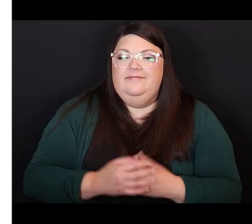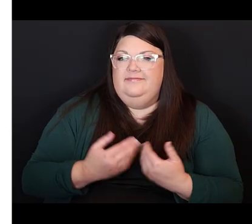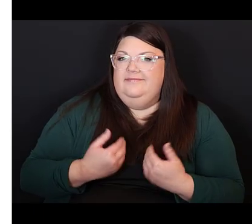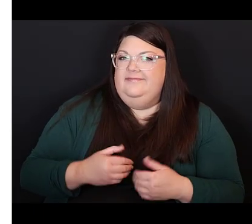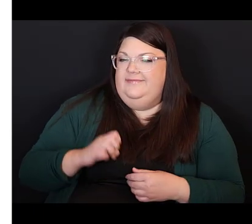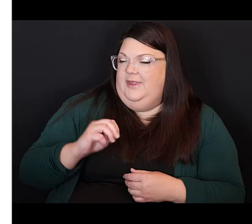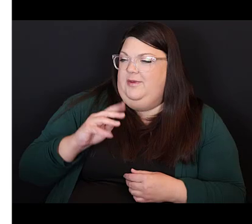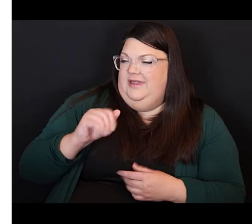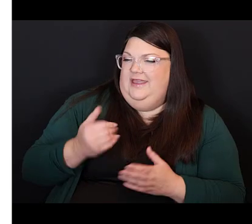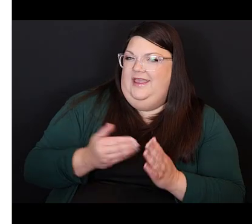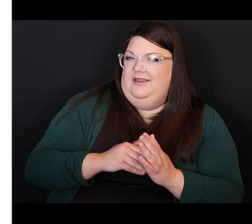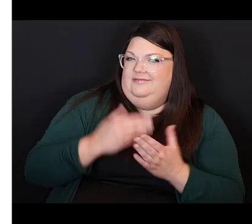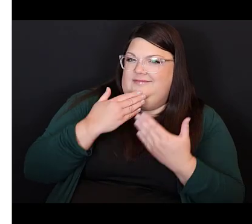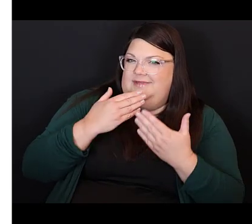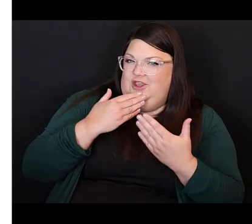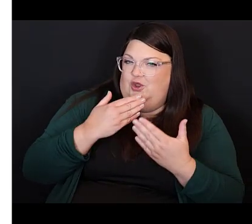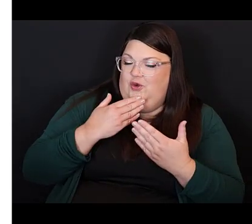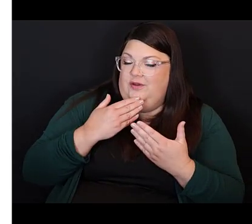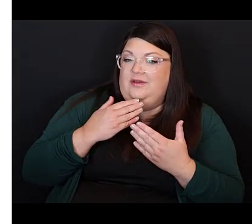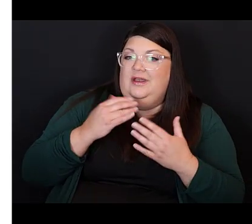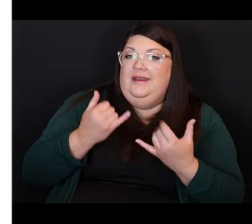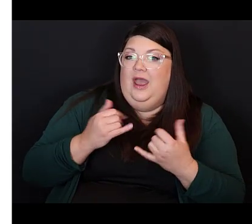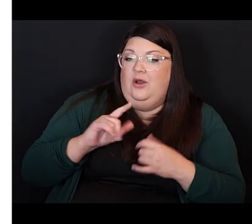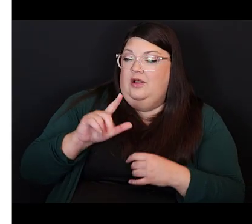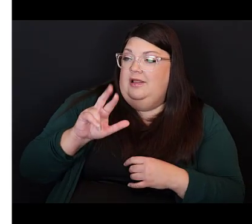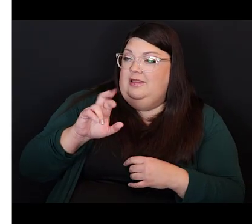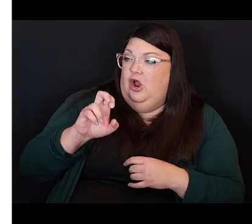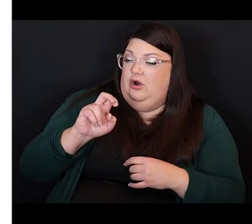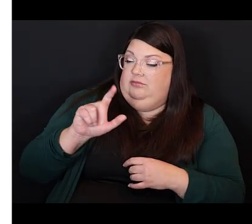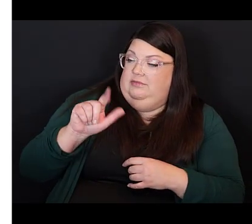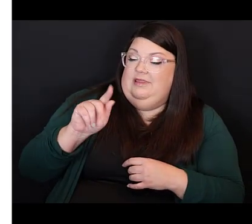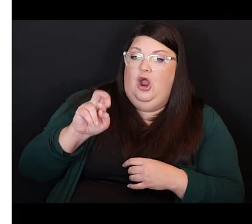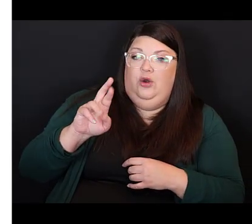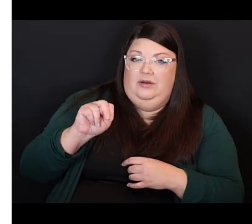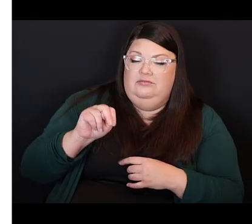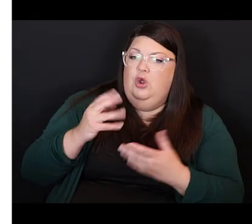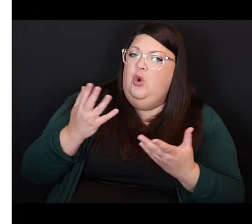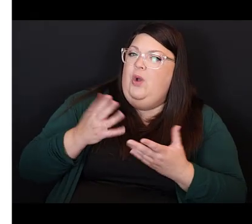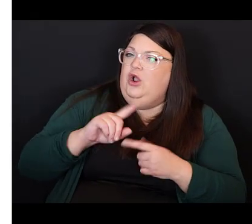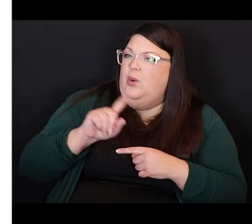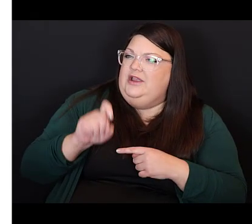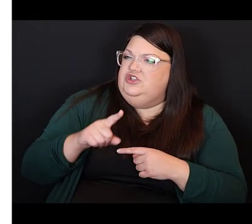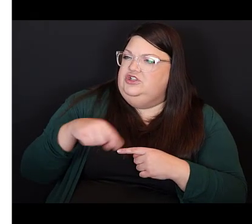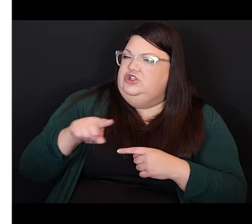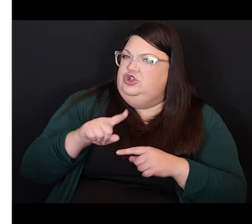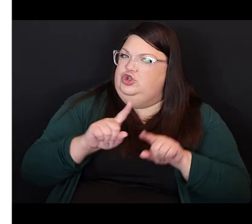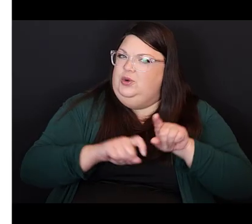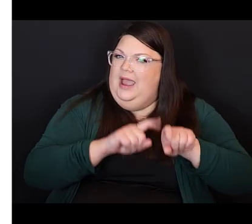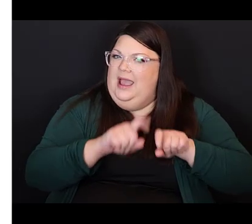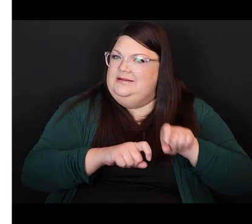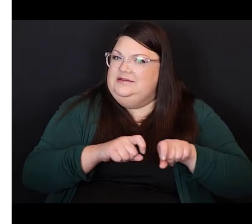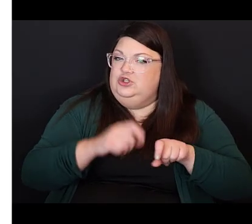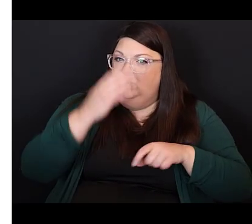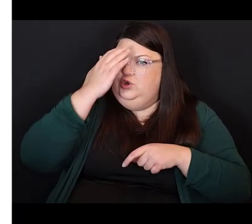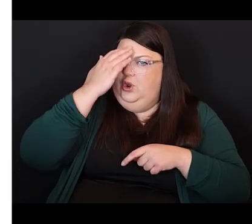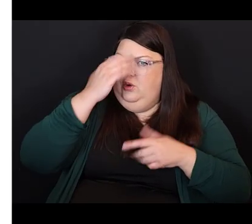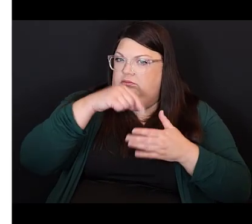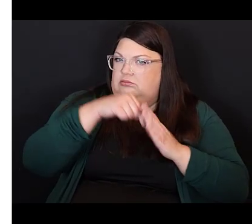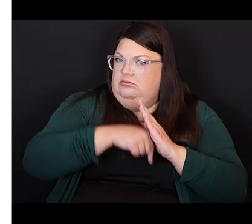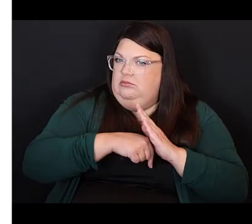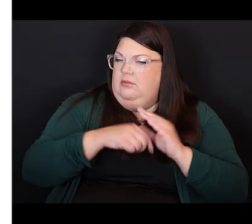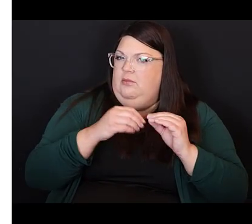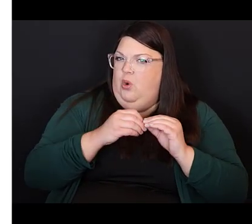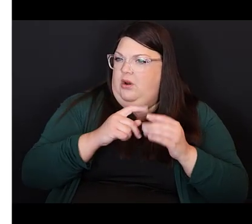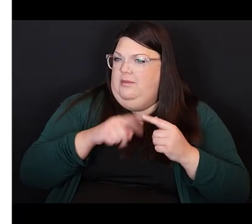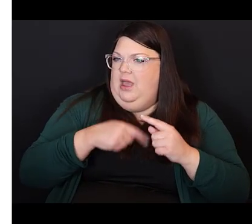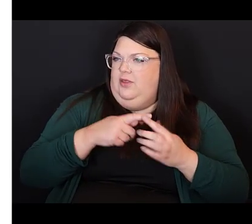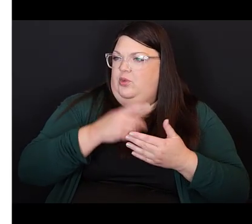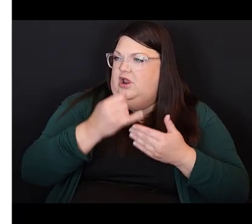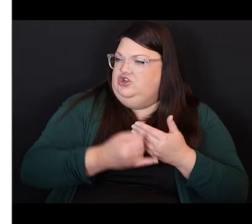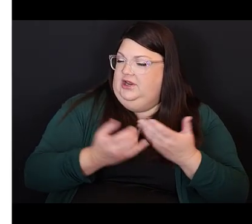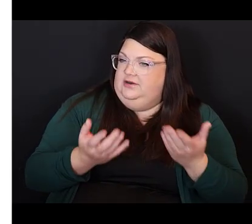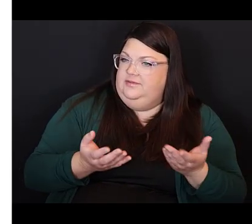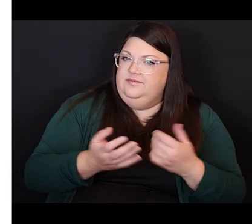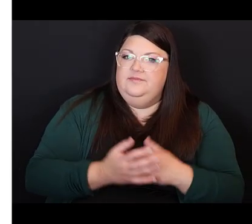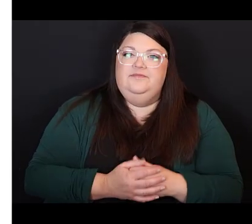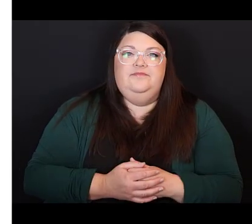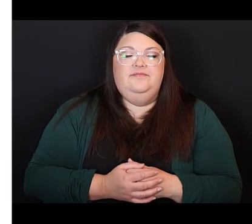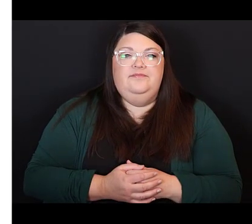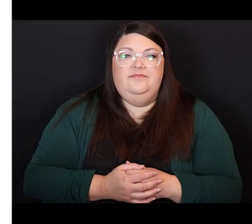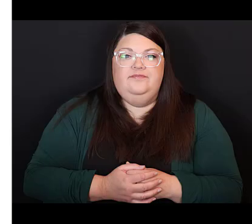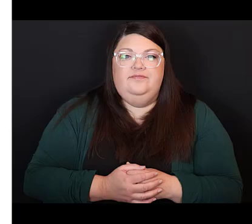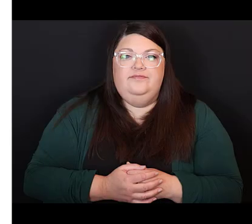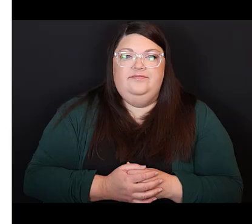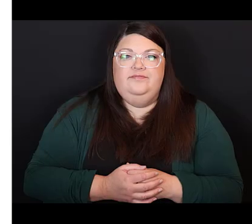[Emily] Emily again, thank you. Lauren, what questions did you ask to get to know the project?